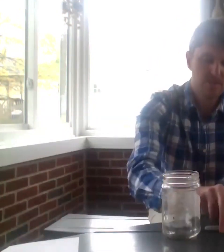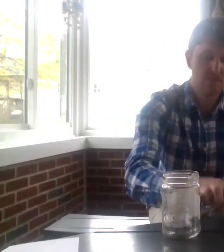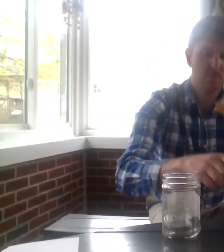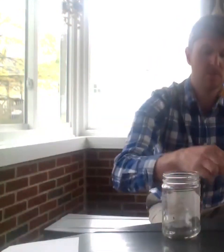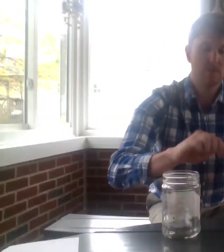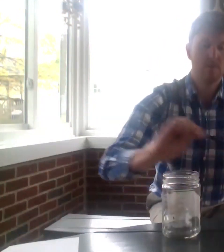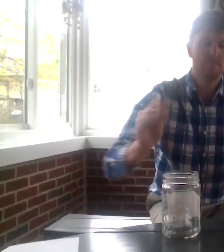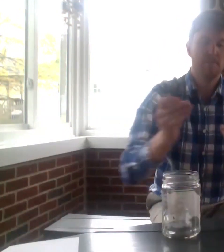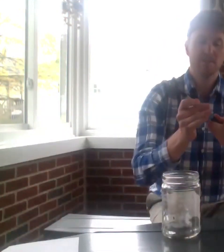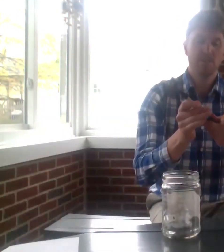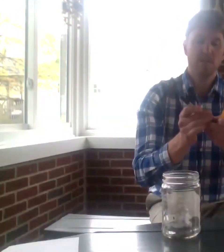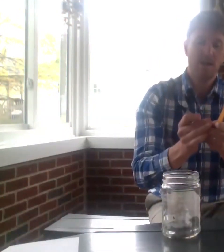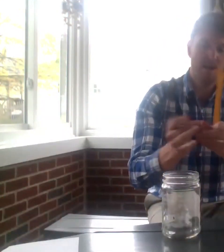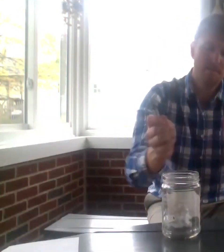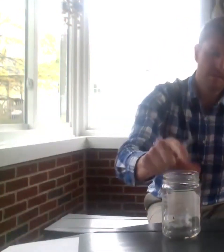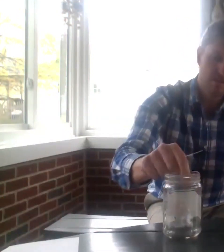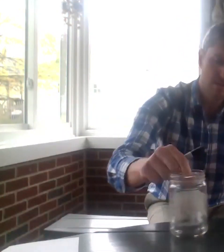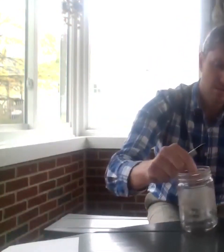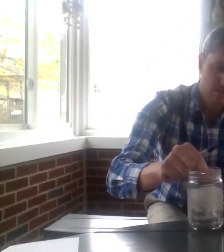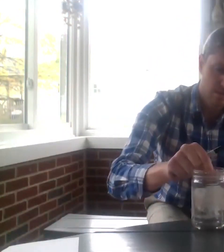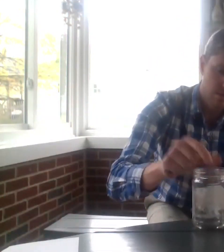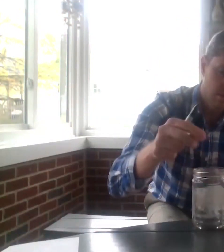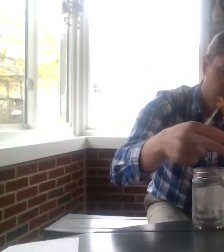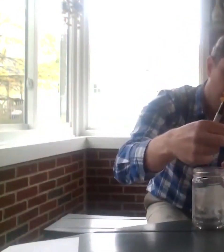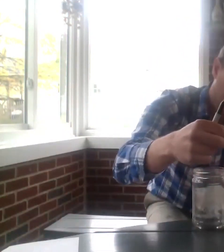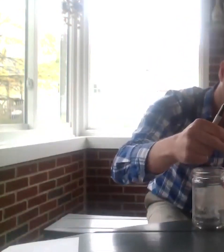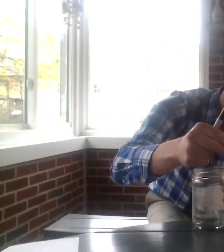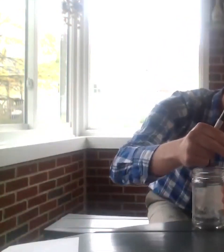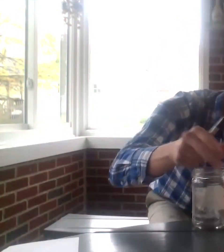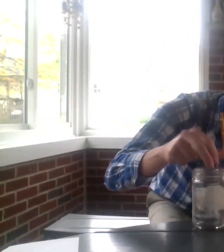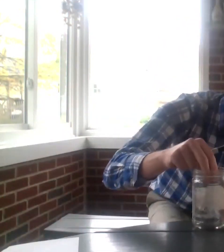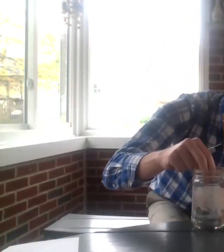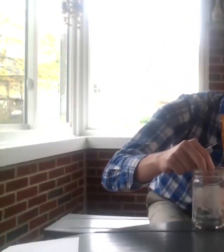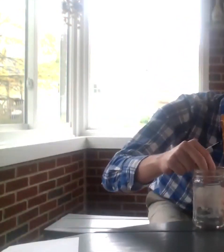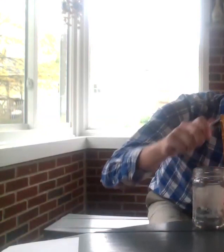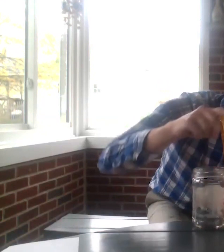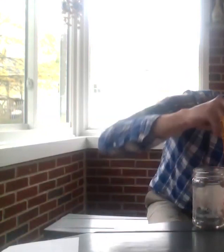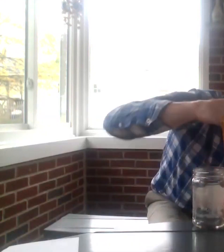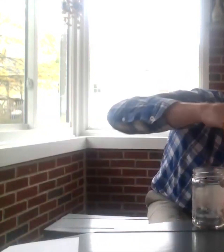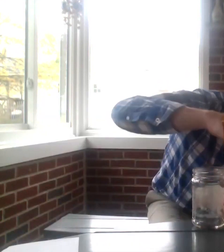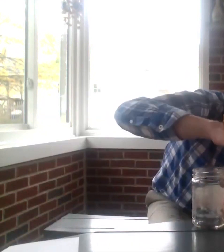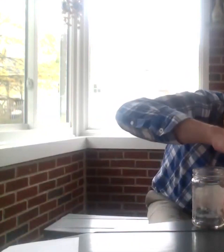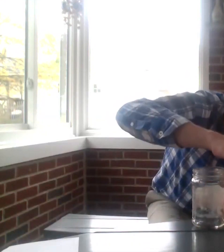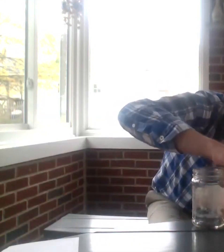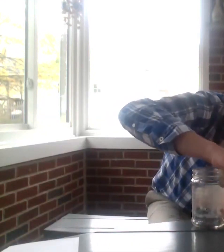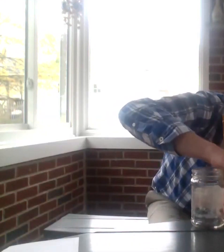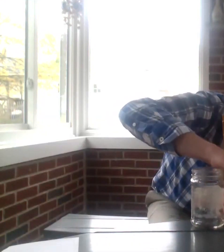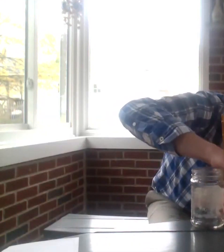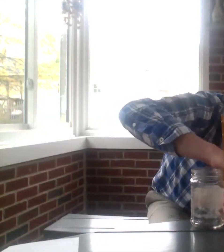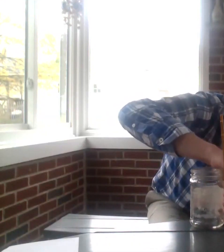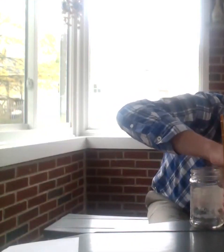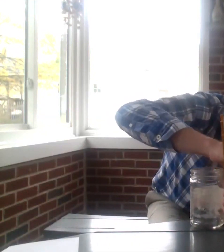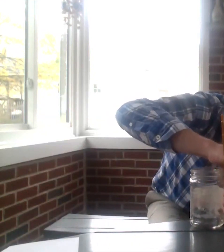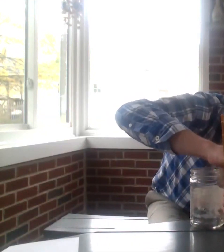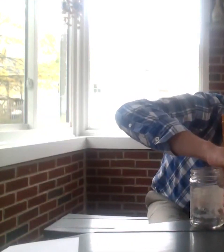and you're going to measure each inch. So one, two, three, and four. And you'll write your numbers one, two, three, and four